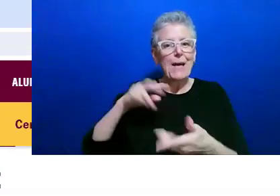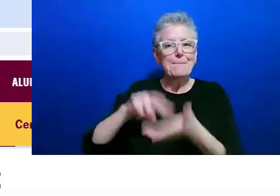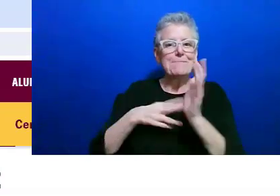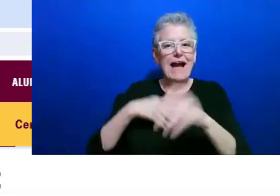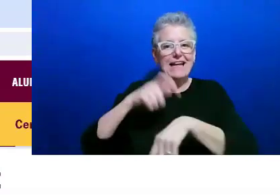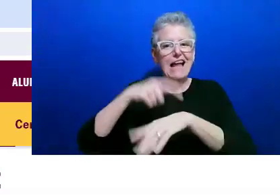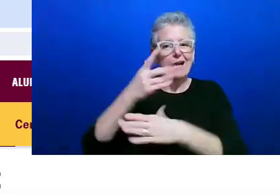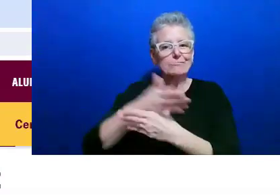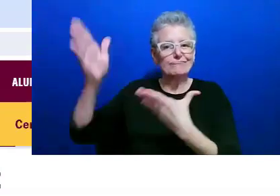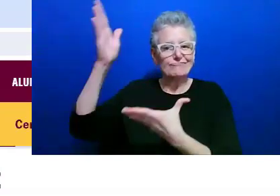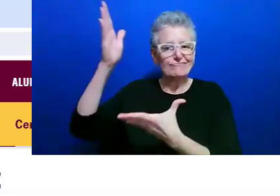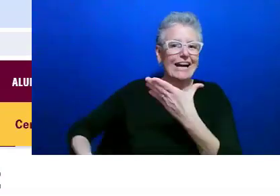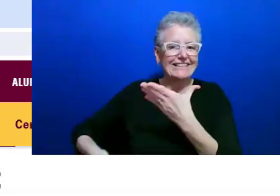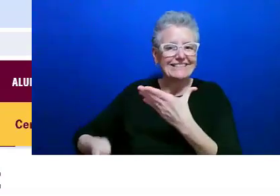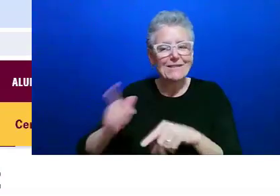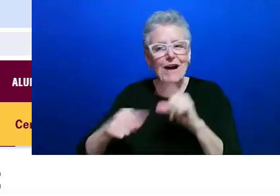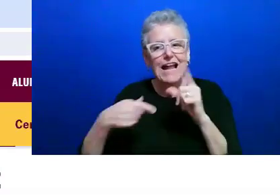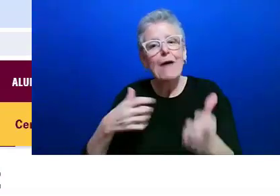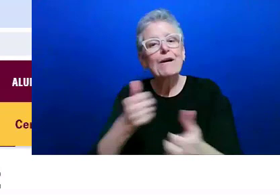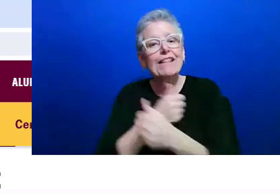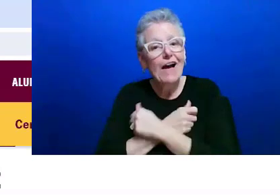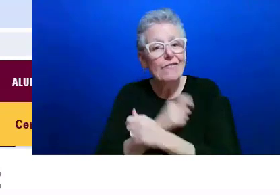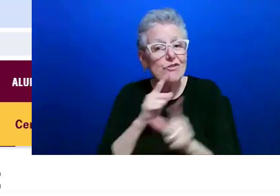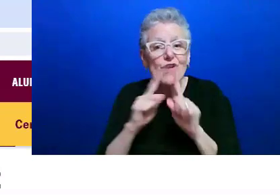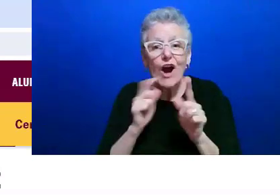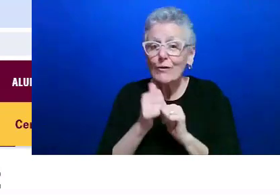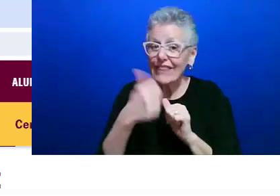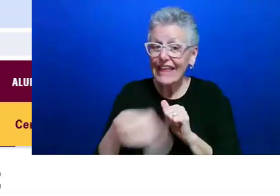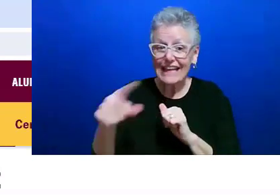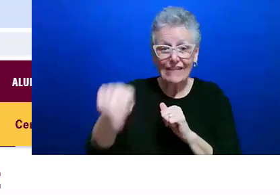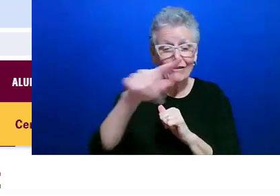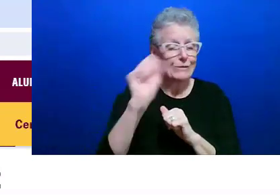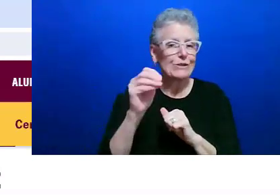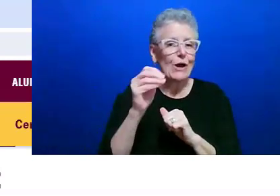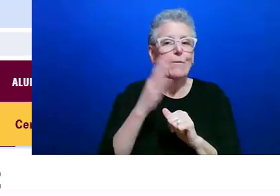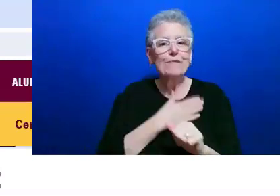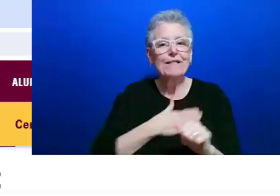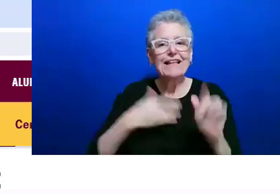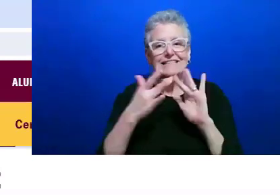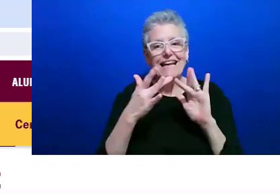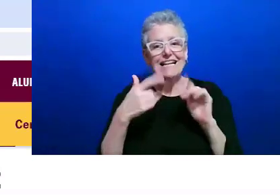But I would love to talk to any of you. So contact me for more information.